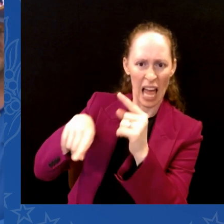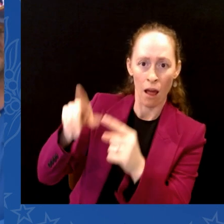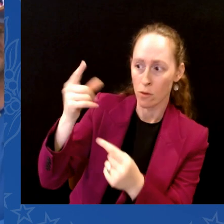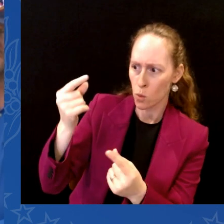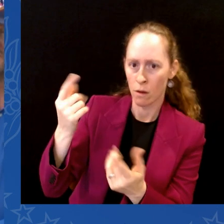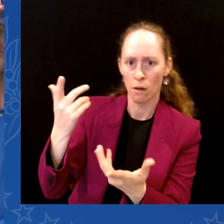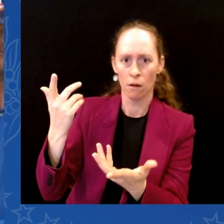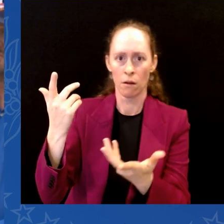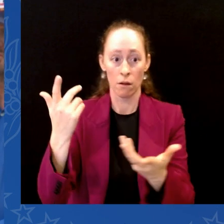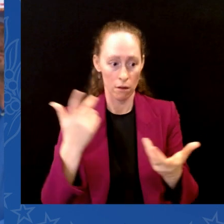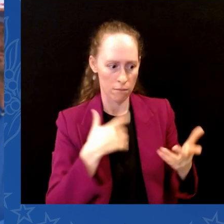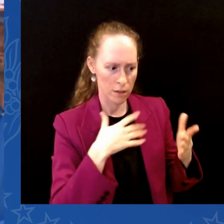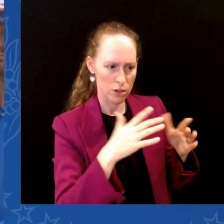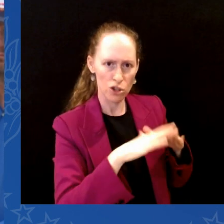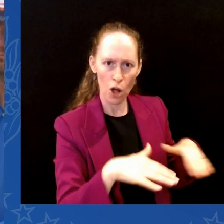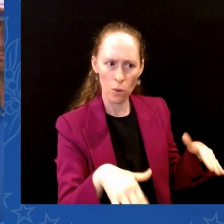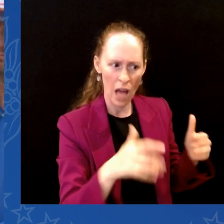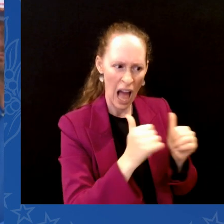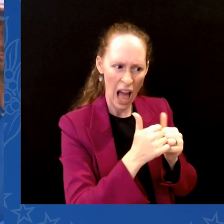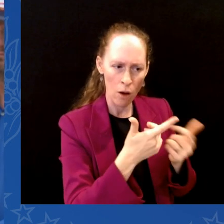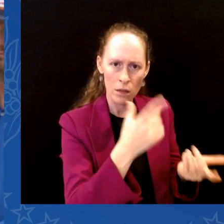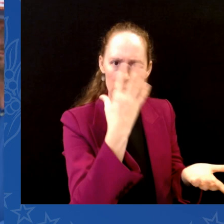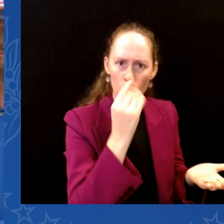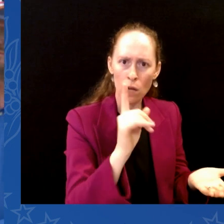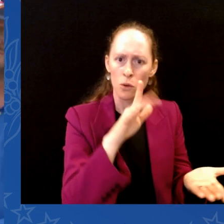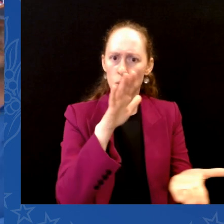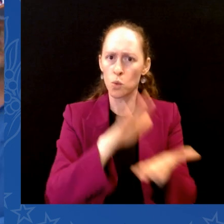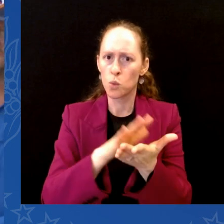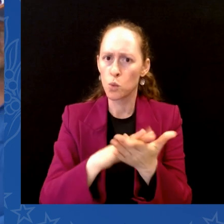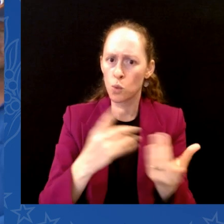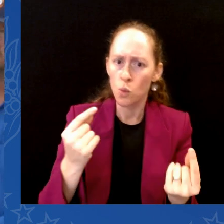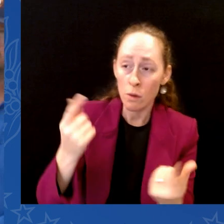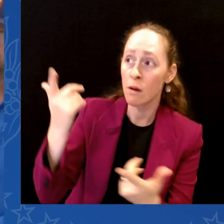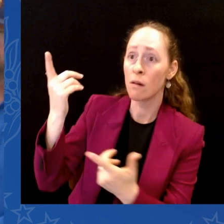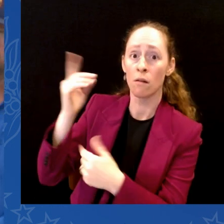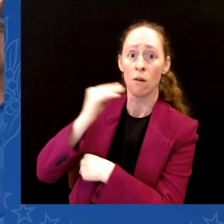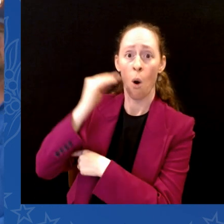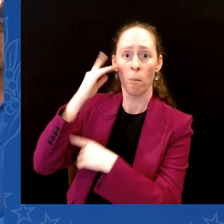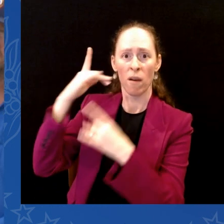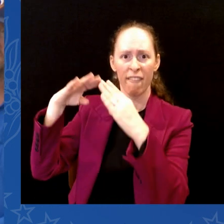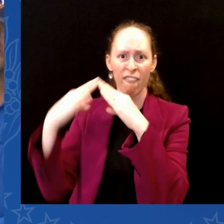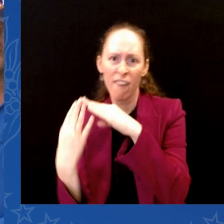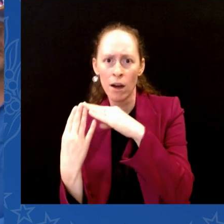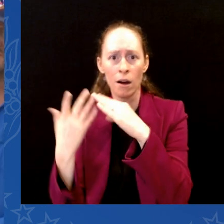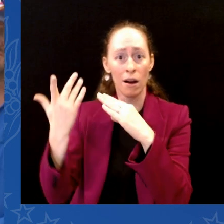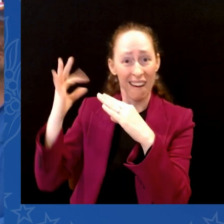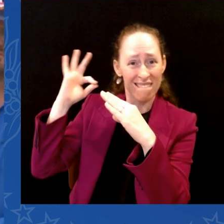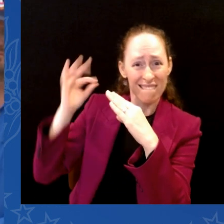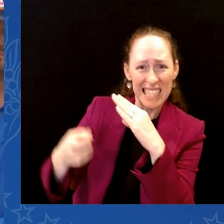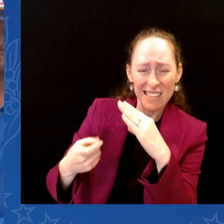Am I going to be able to build my home? Will I -- will the insurance cover it? If I don't have insurance, God knows, what am I going to do?